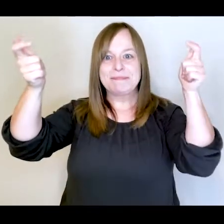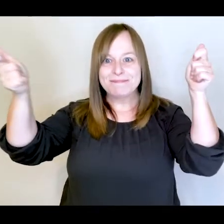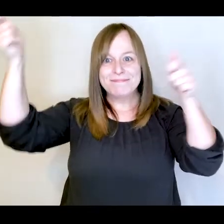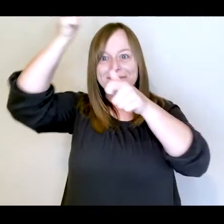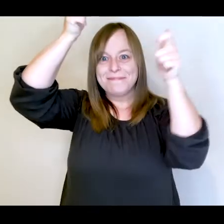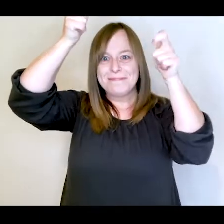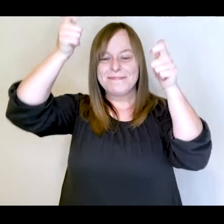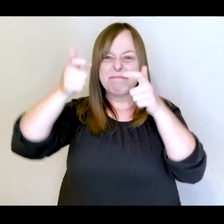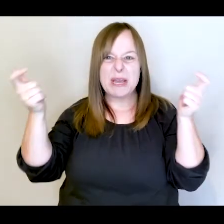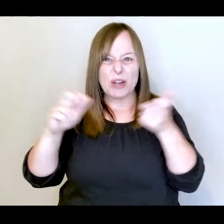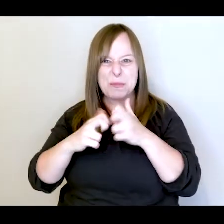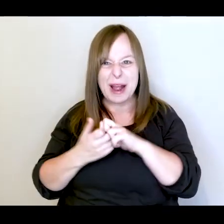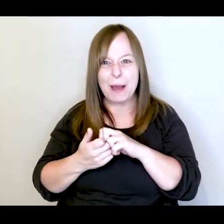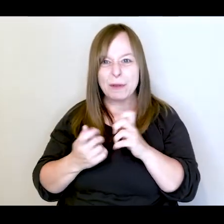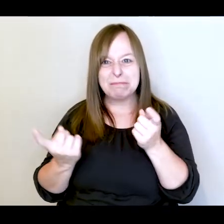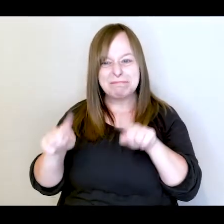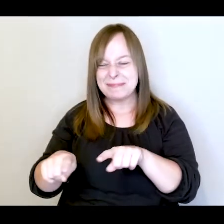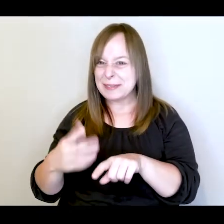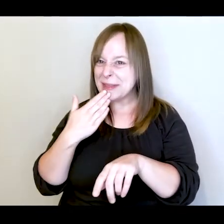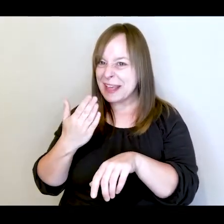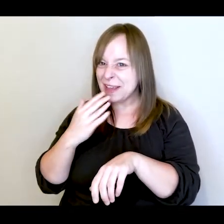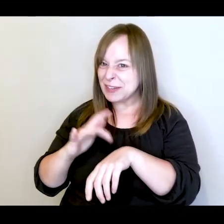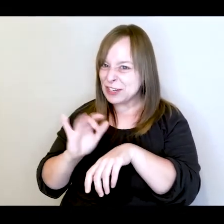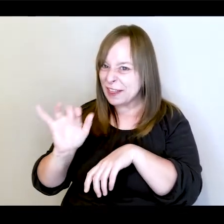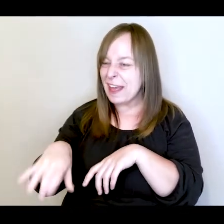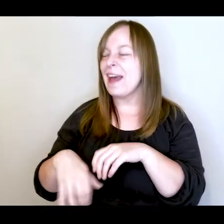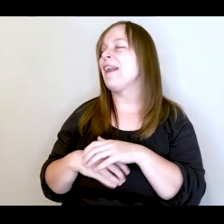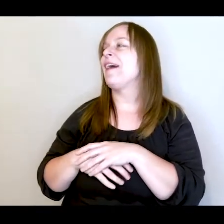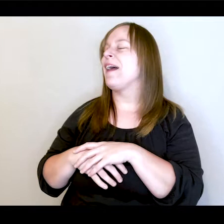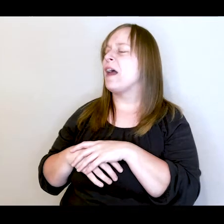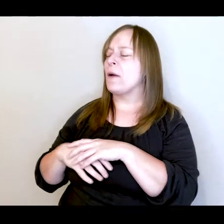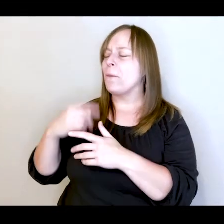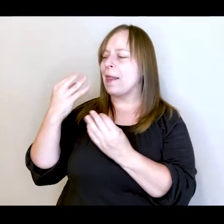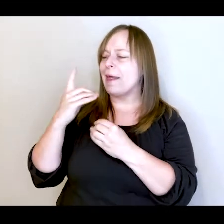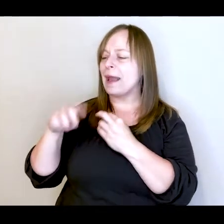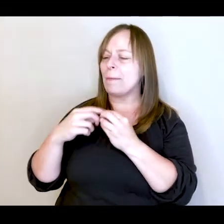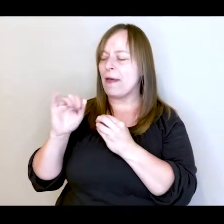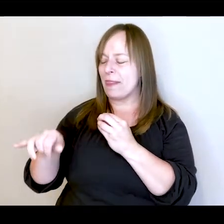thank you for just touching on it. And so, as we're thinking about this as if it